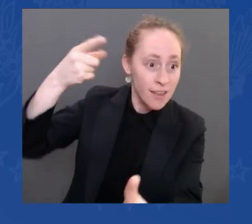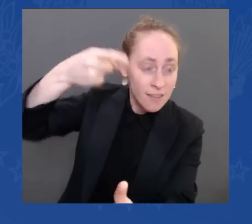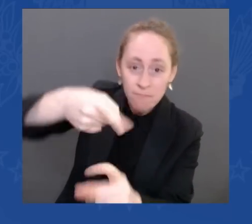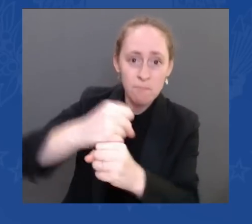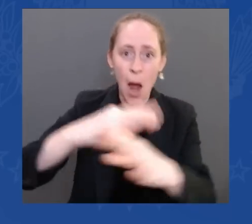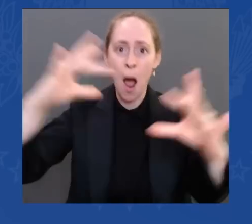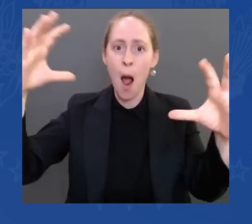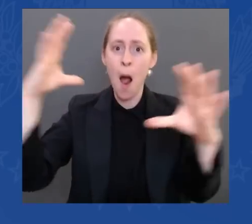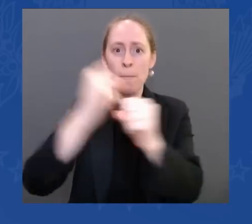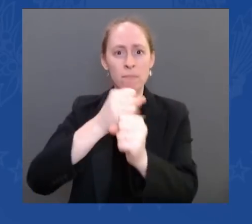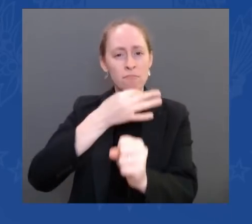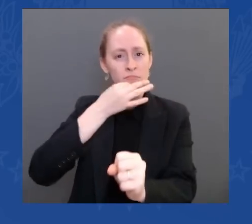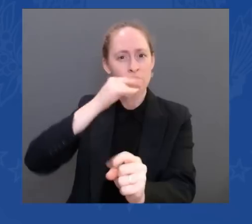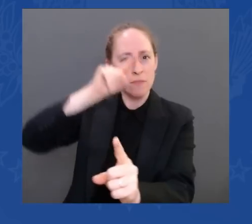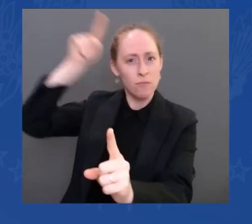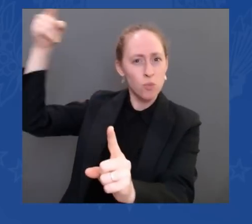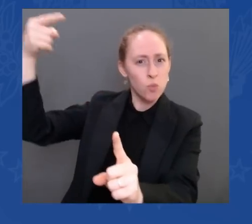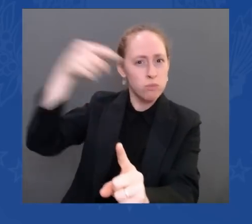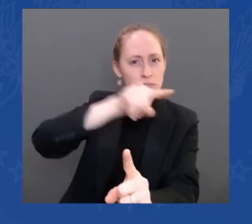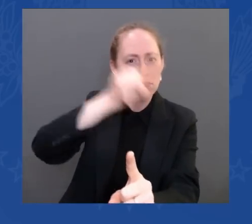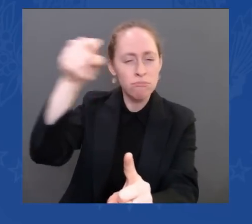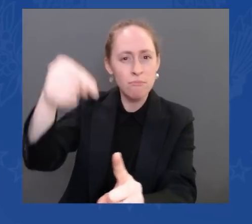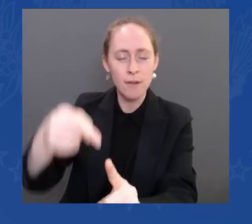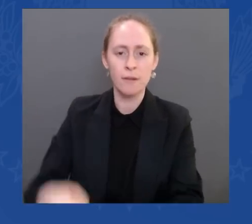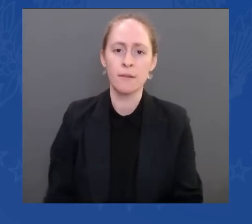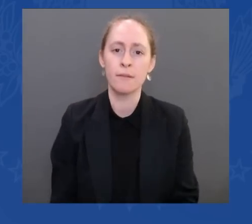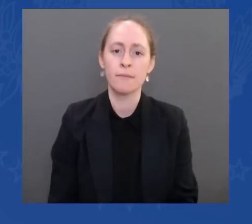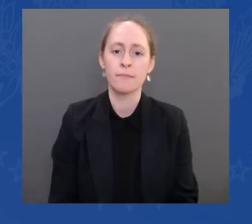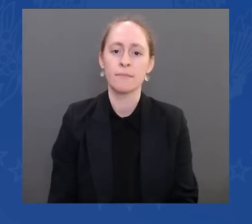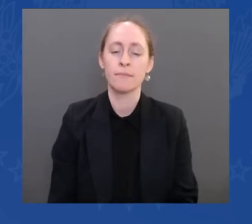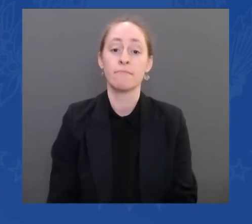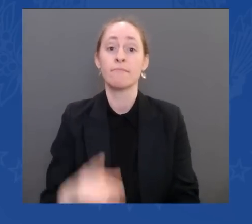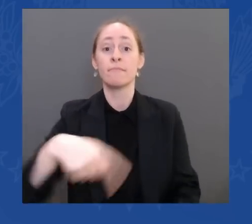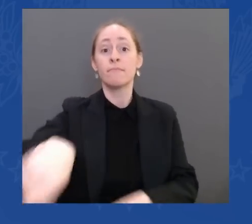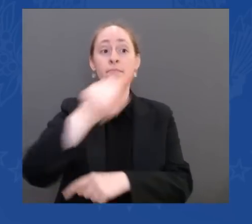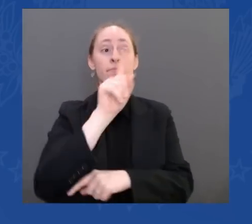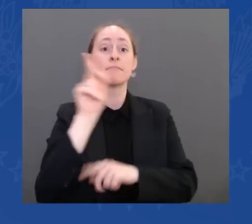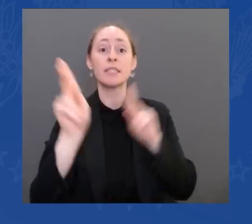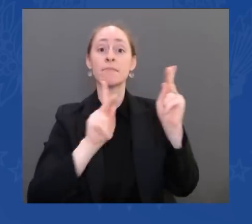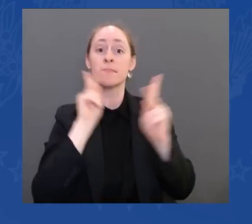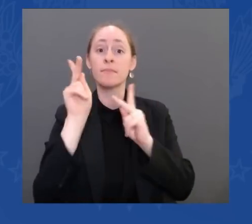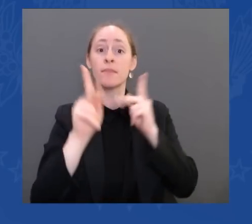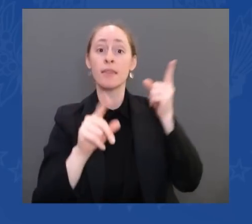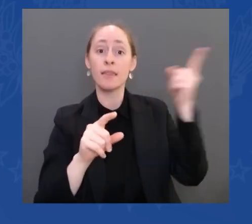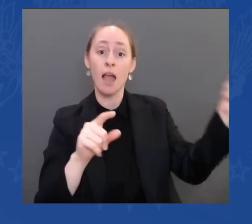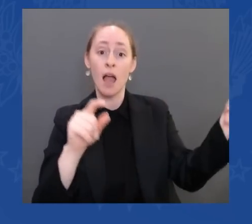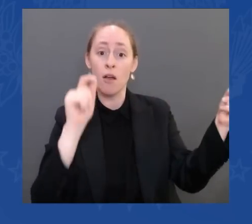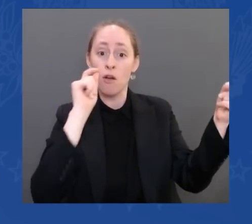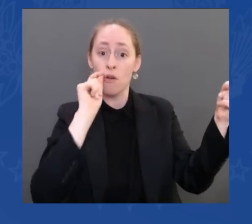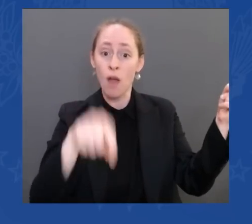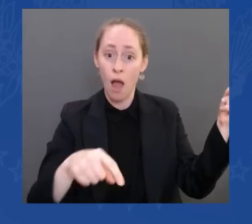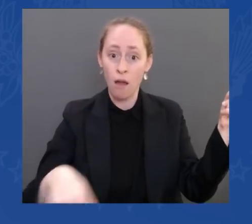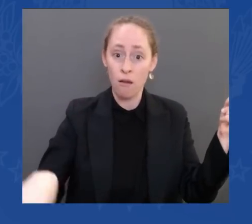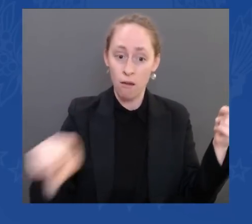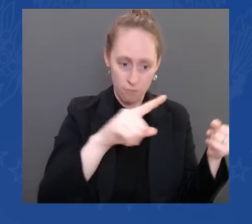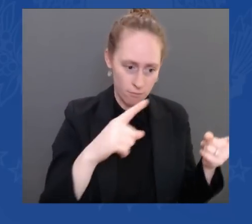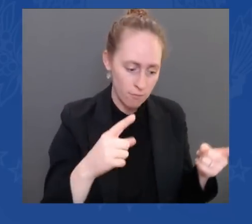their newborn child "Javelin" or "Javelina." Not a joke. So, the brave people of Ukraine,